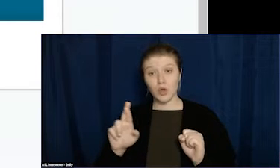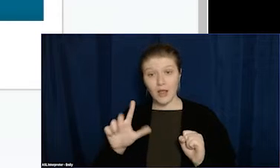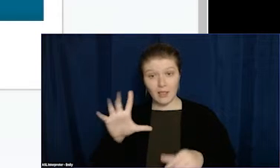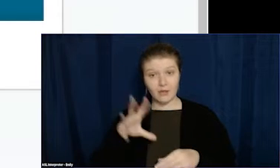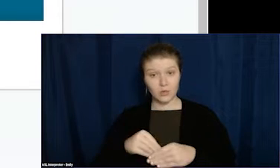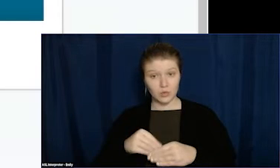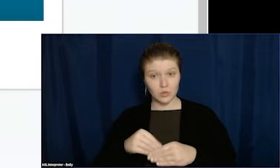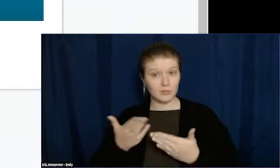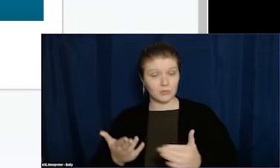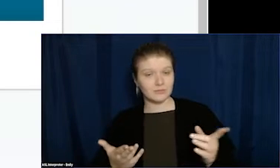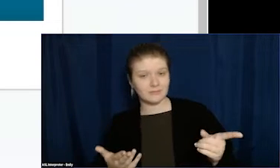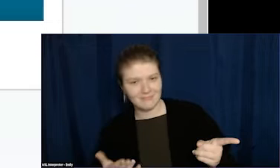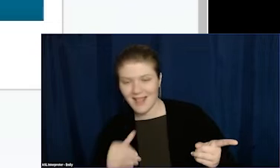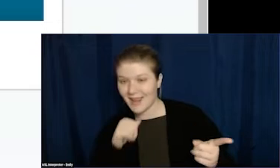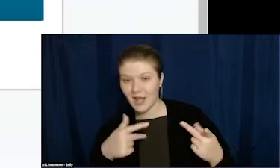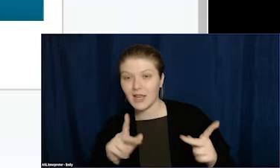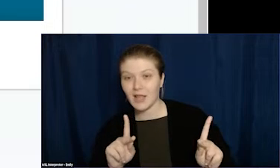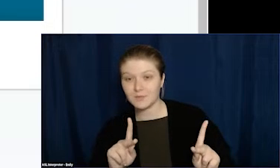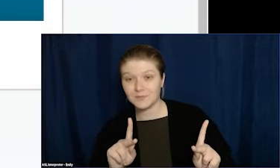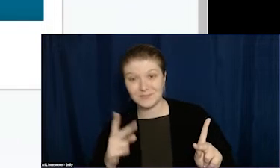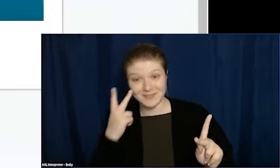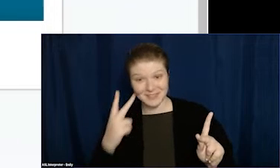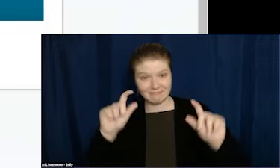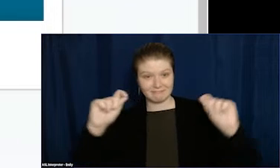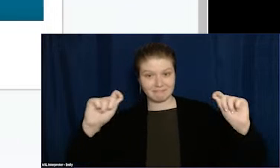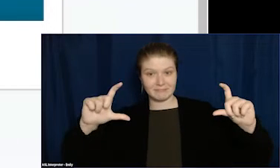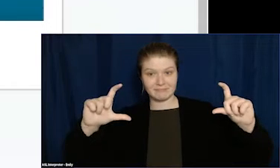So as you can see, I just clicked on upload, and my error message came back almost immediately.